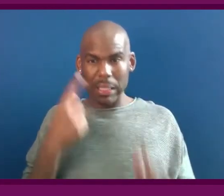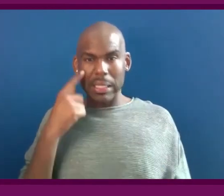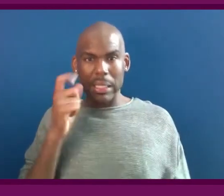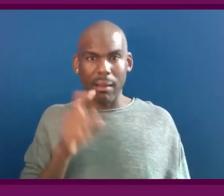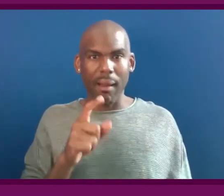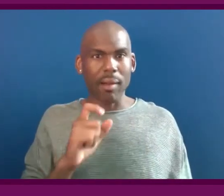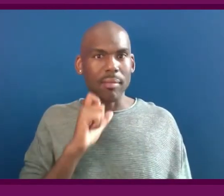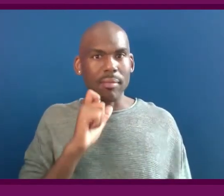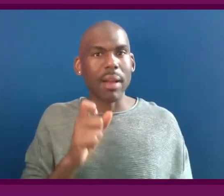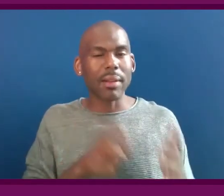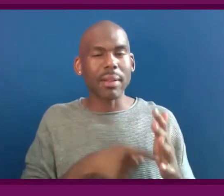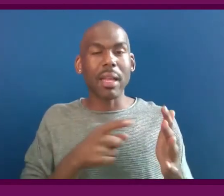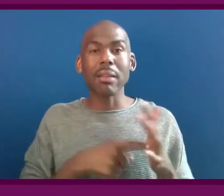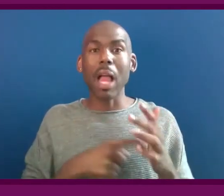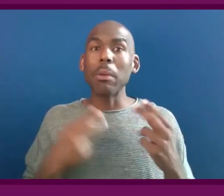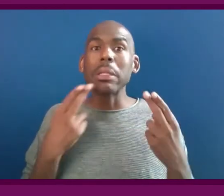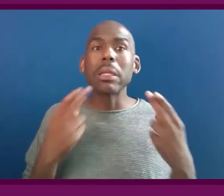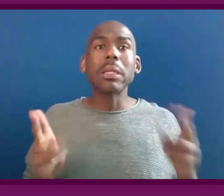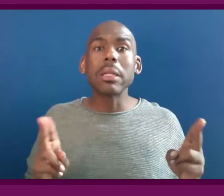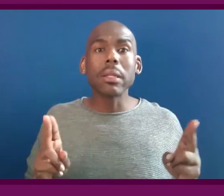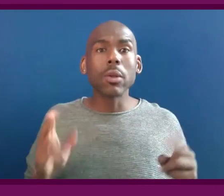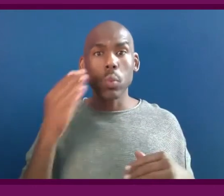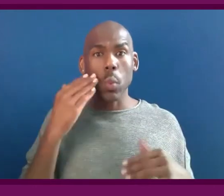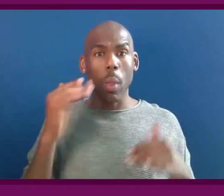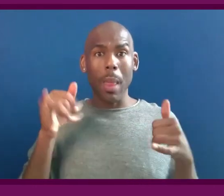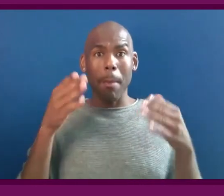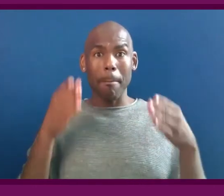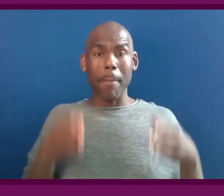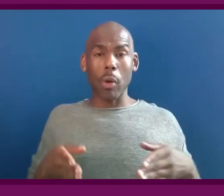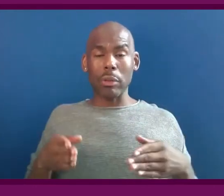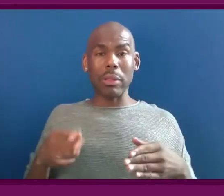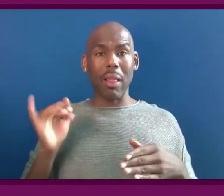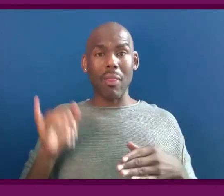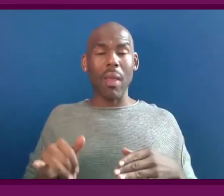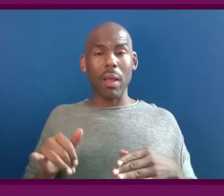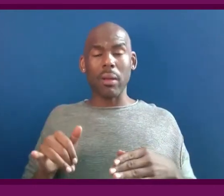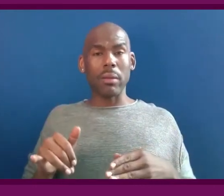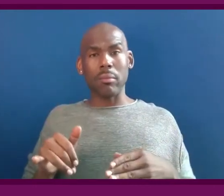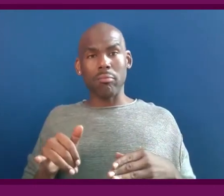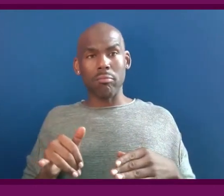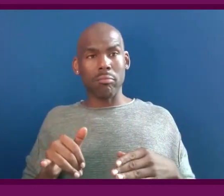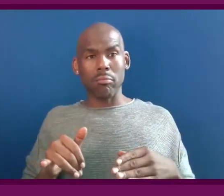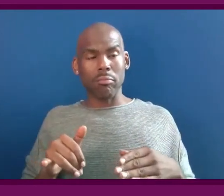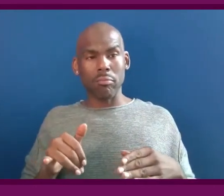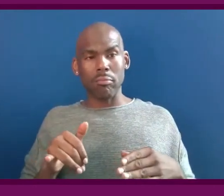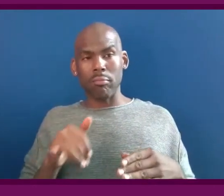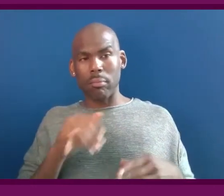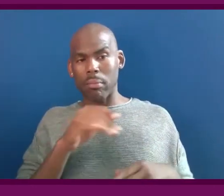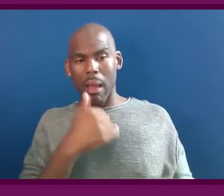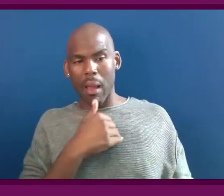And sometimes it's born out of innocence, even within the person who is the perpetrator of it. They don't even realize that they're doing it.